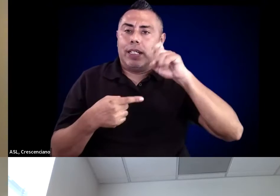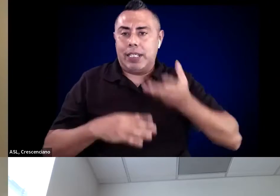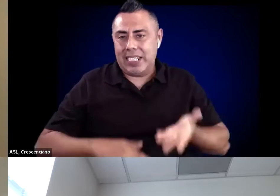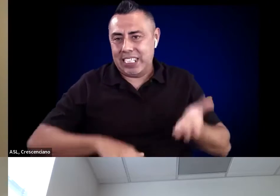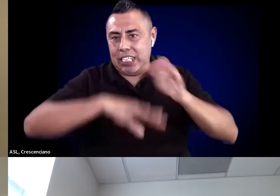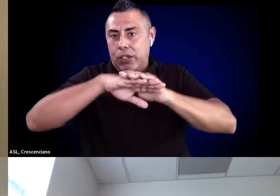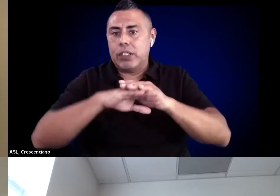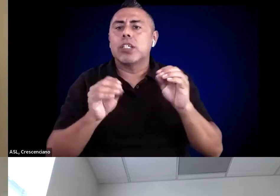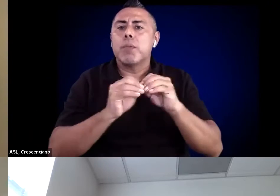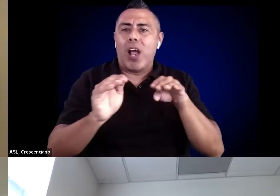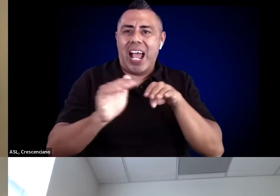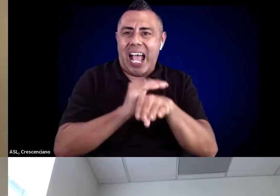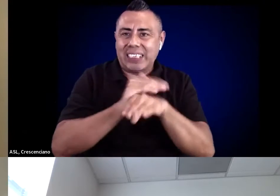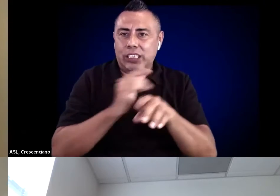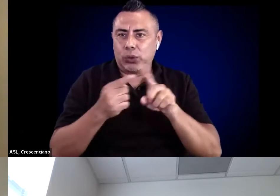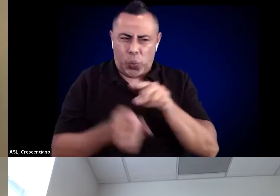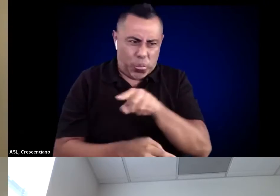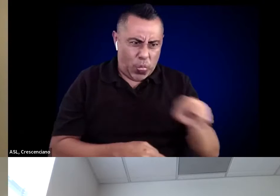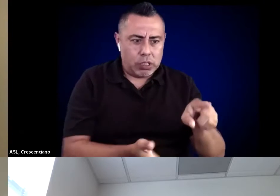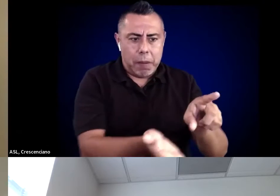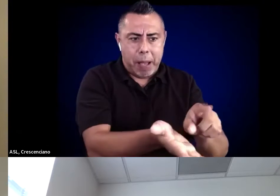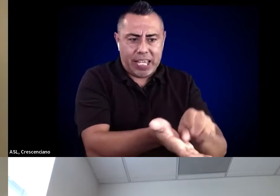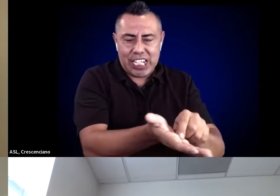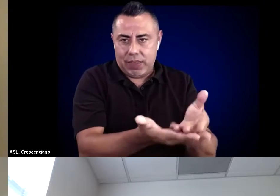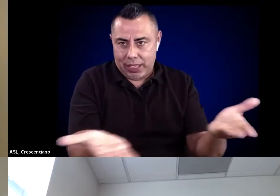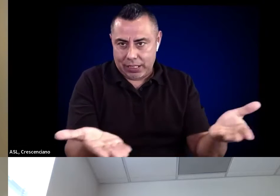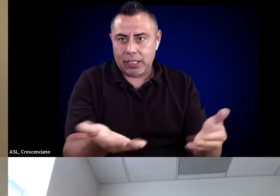Ranya Virk: publications. So um to ask um